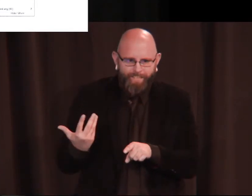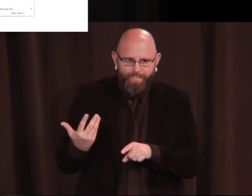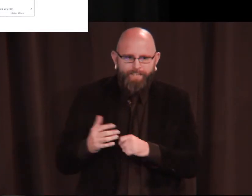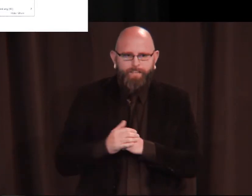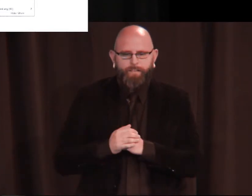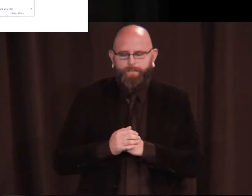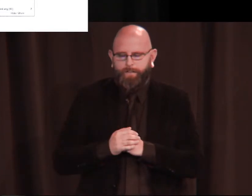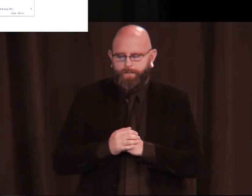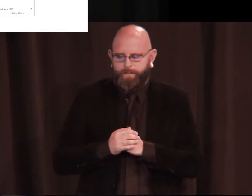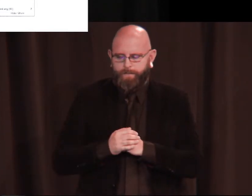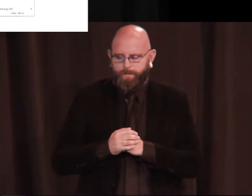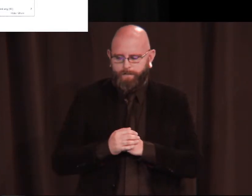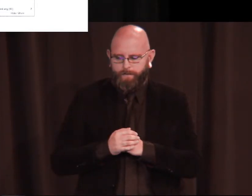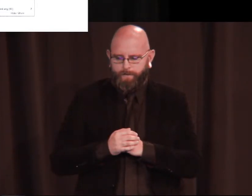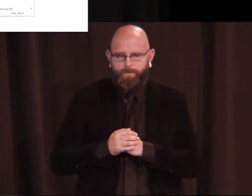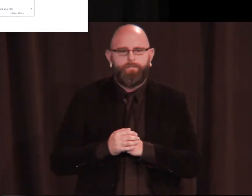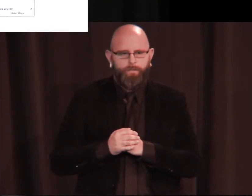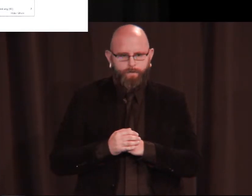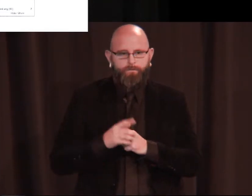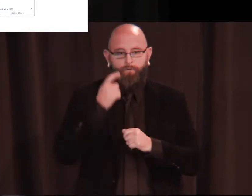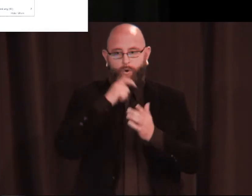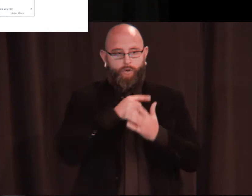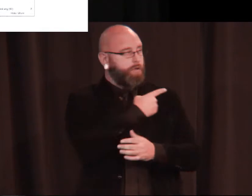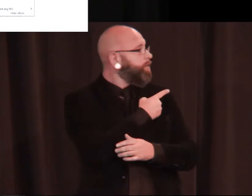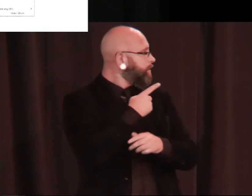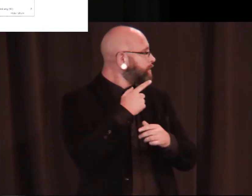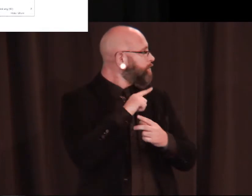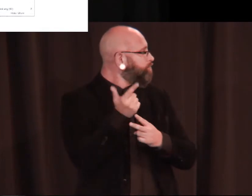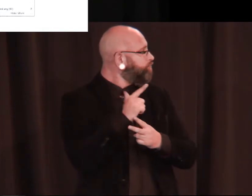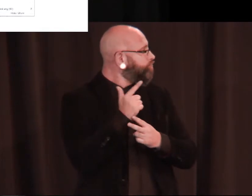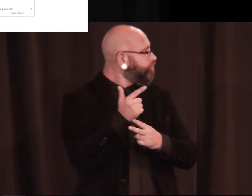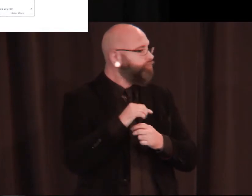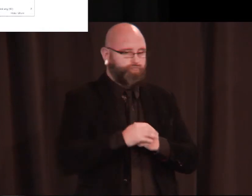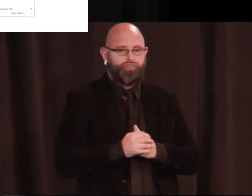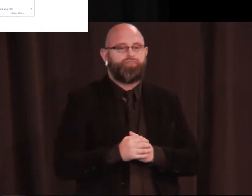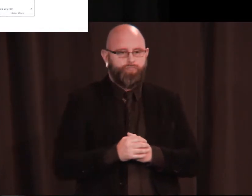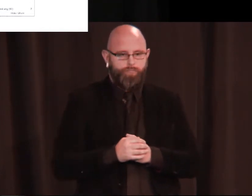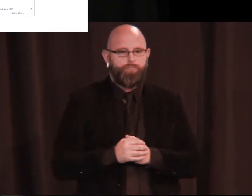you can't see it on the bottom here because I didn't put an arrow, but it also gives us their unaided speech intelligibility index.